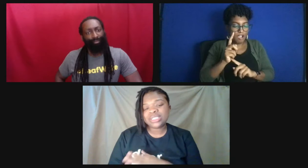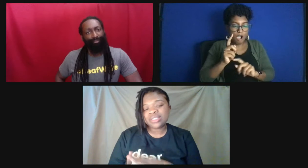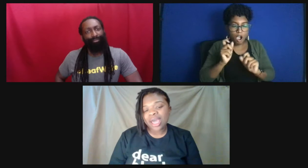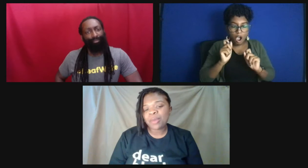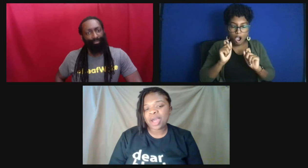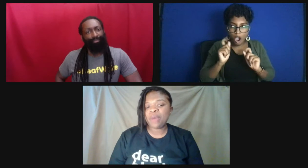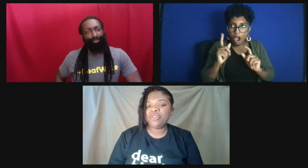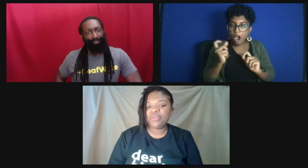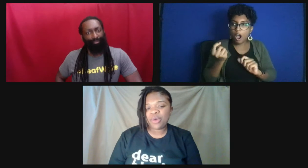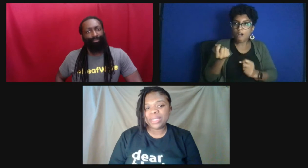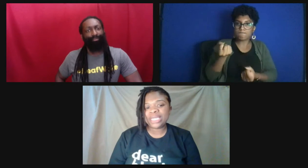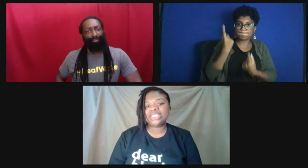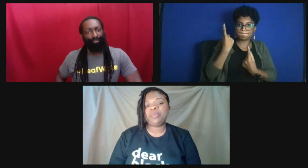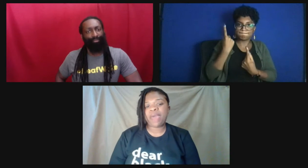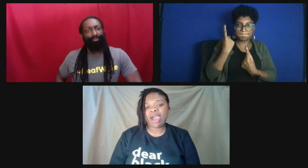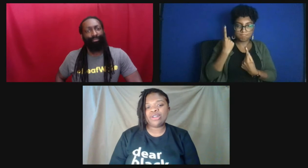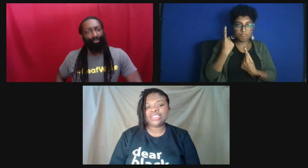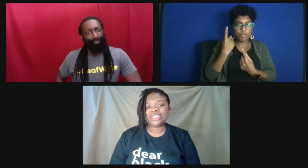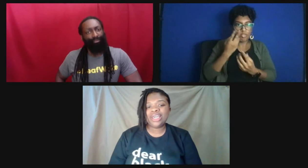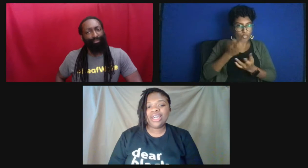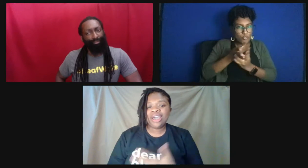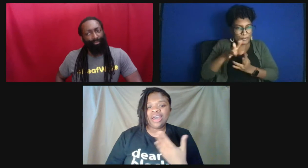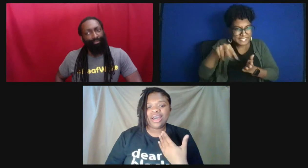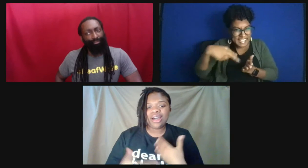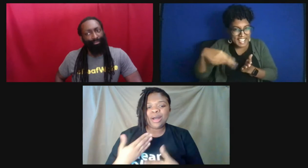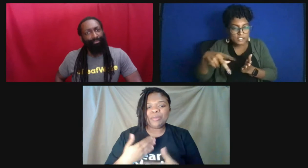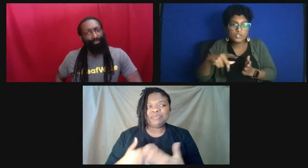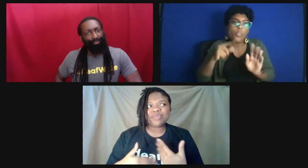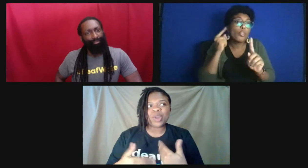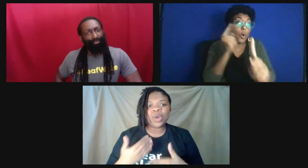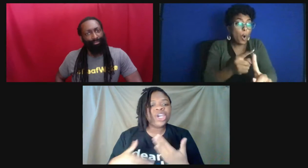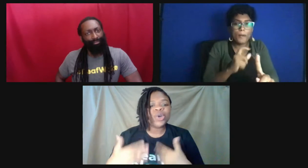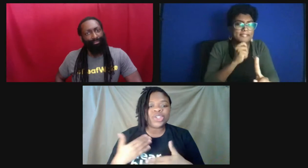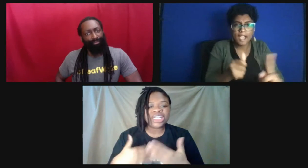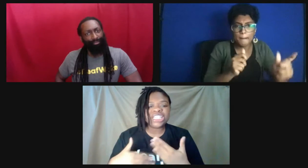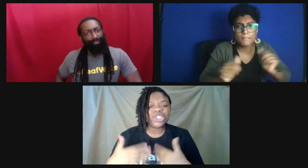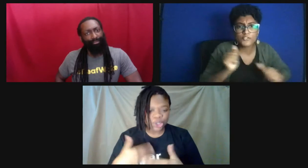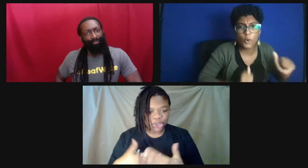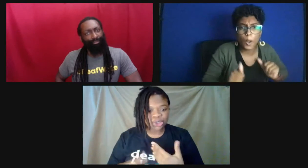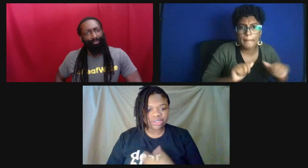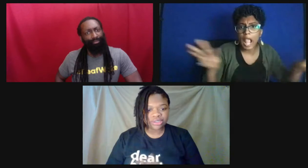So it's not about performing it's about working on your internal.